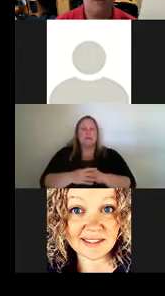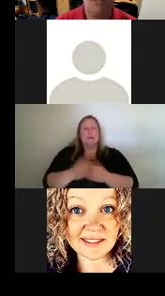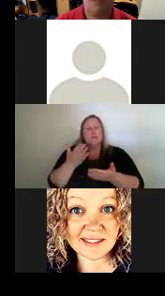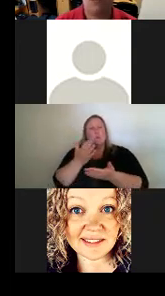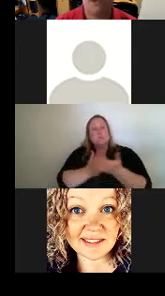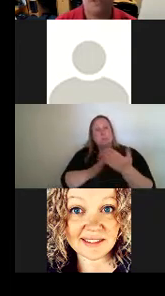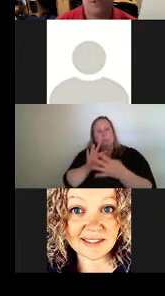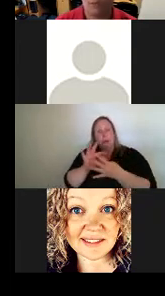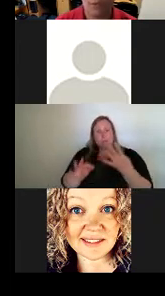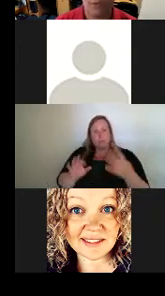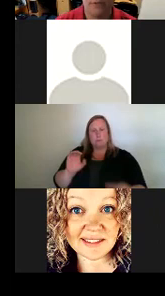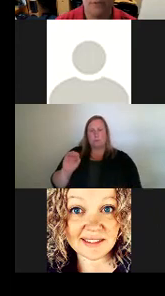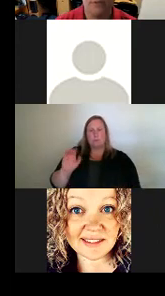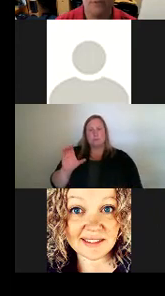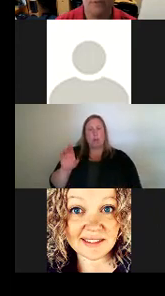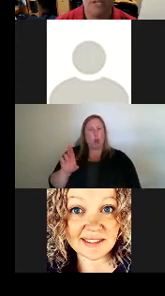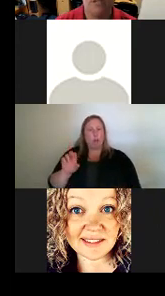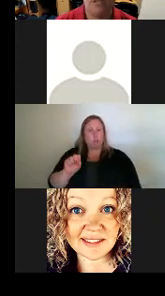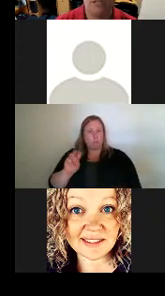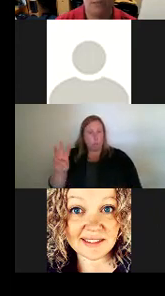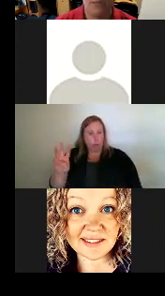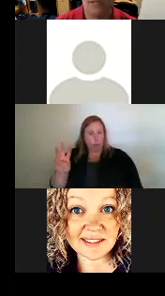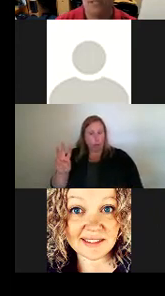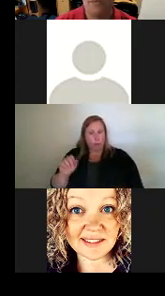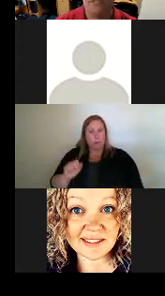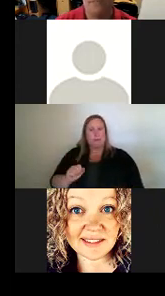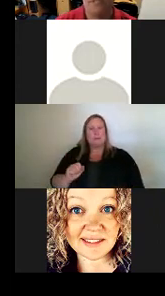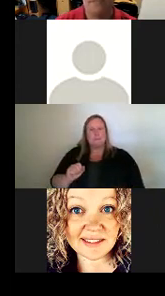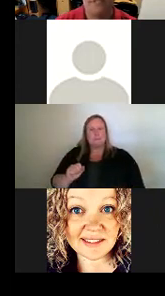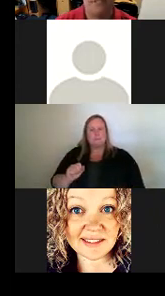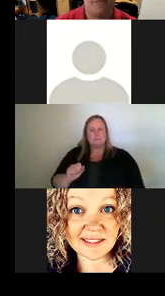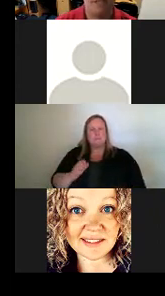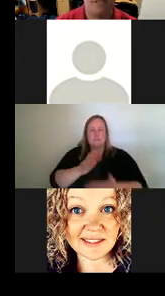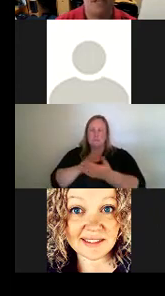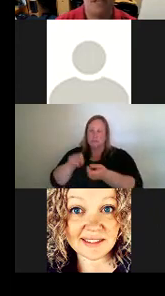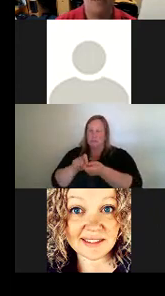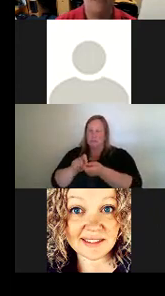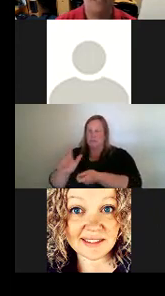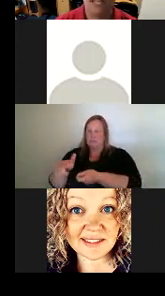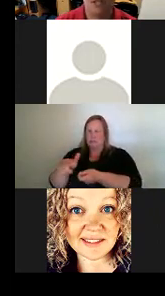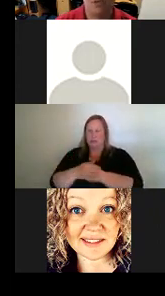WE HAVE OCR SOFTWARE. I WILL TALK A LITTLE BIT ABOUT SOME OF THE SPECIFICS IN A MINUTE.